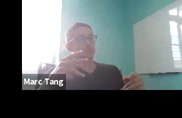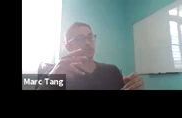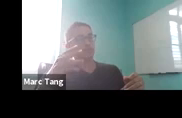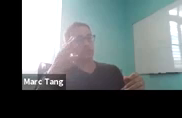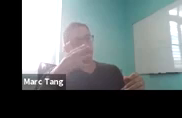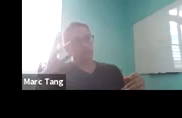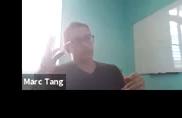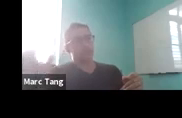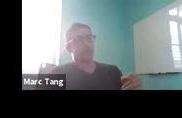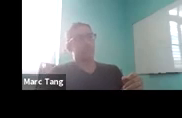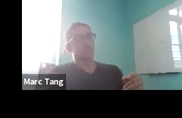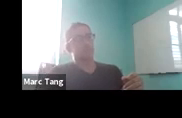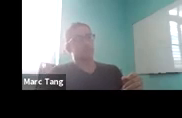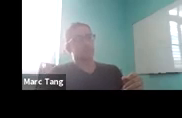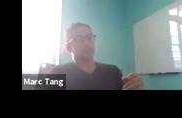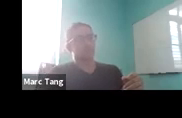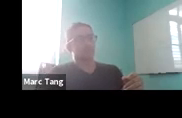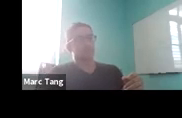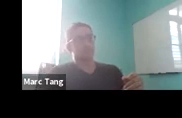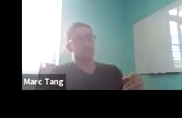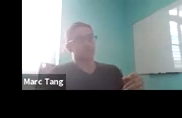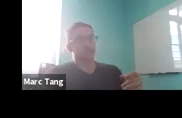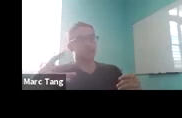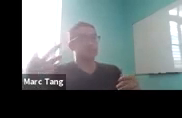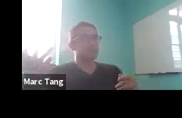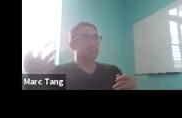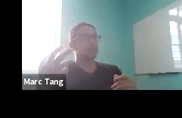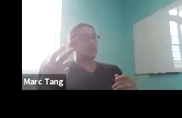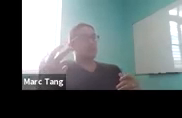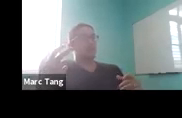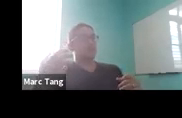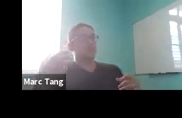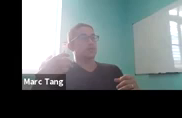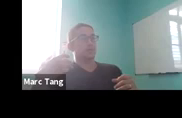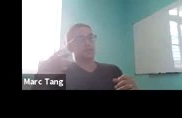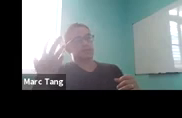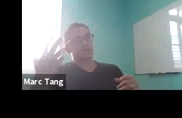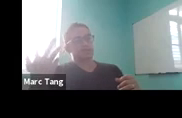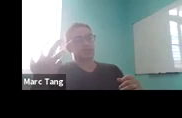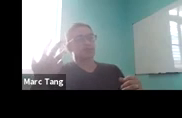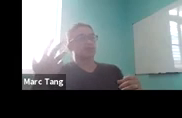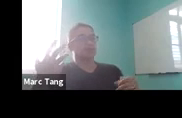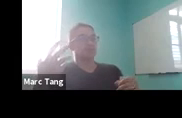if you look at on the right-up corner you get a persian or japanese then here it's almost 100percent